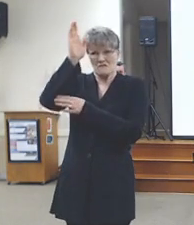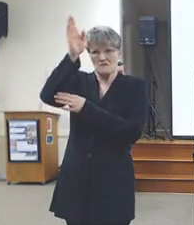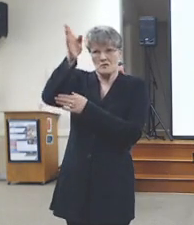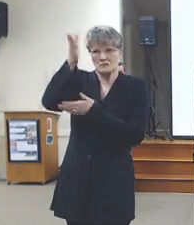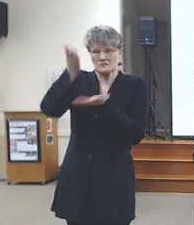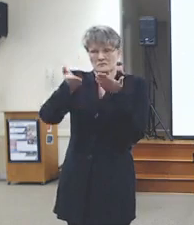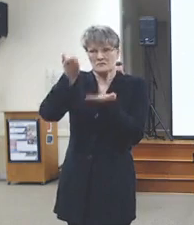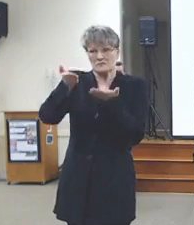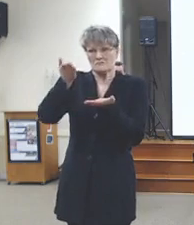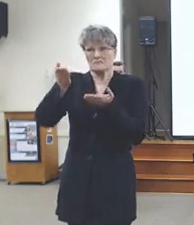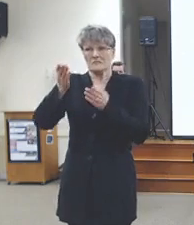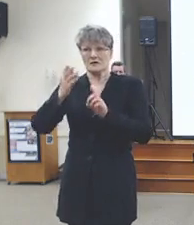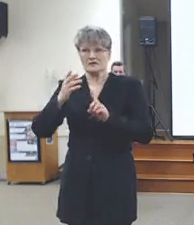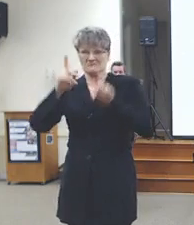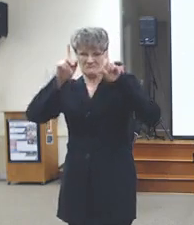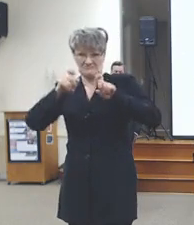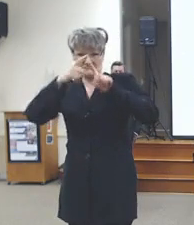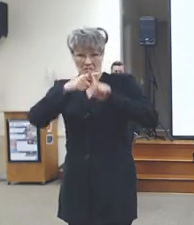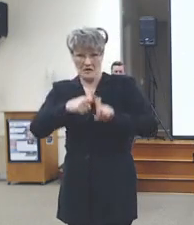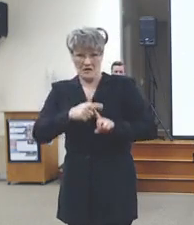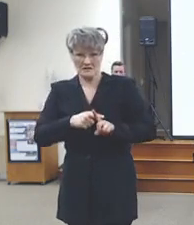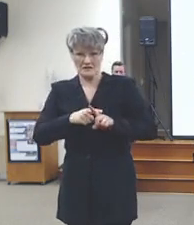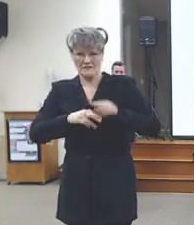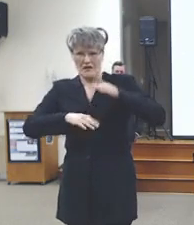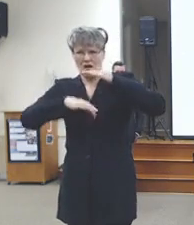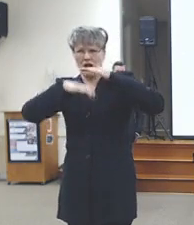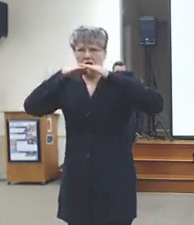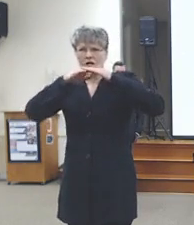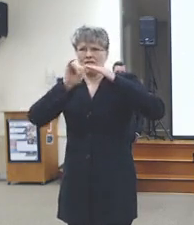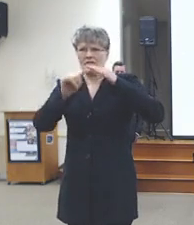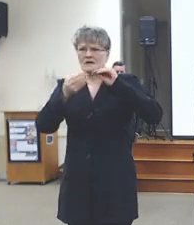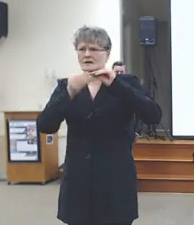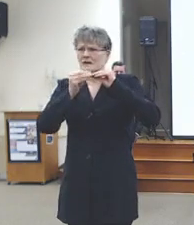prevent that from happening? Or you know I'm throwing a number, if a hundred people